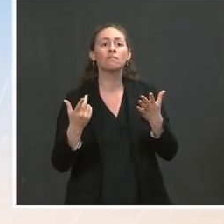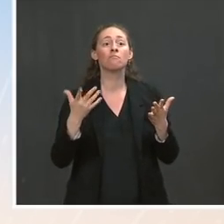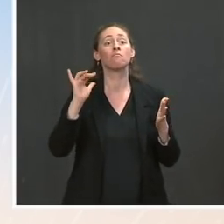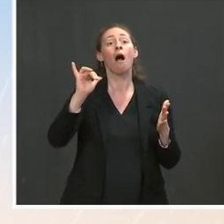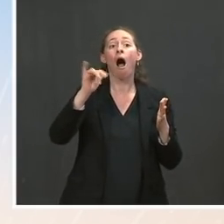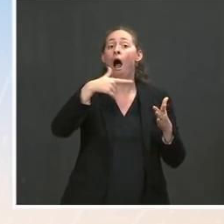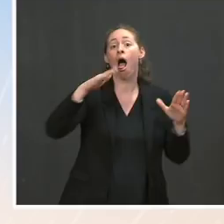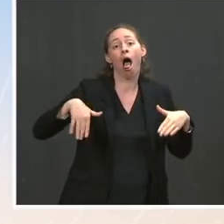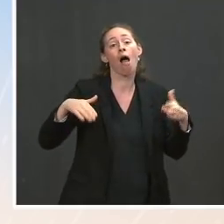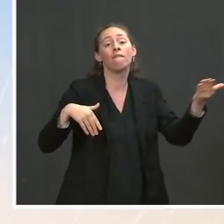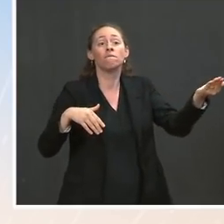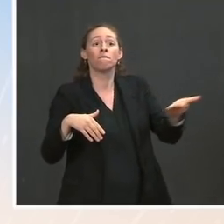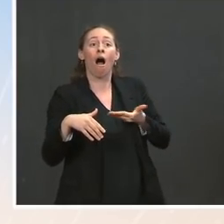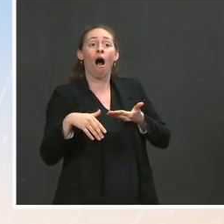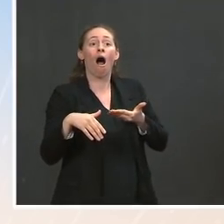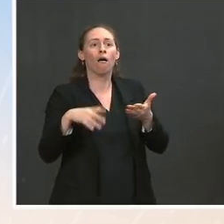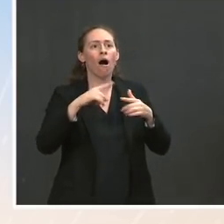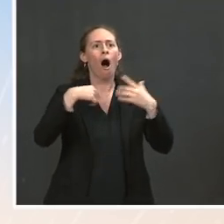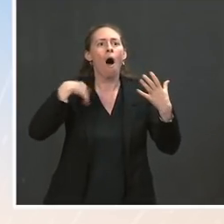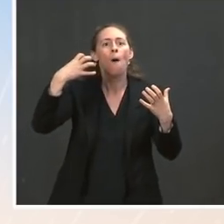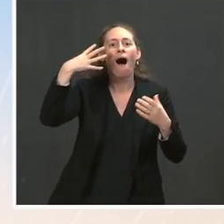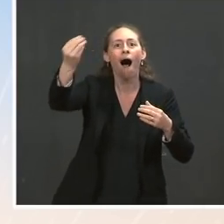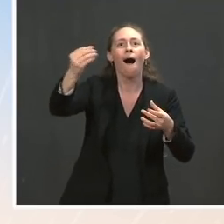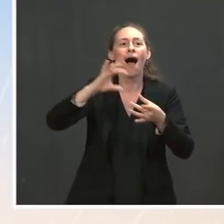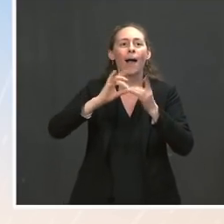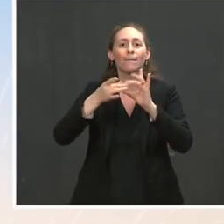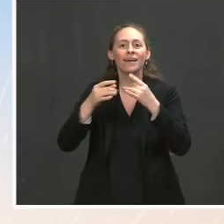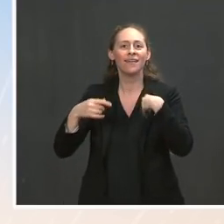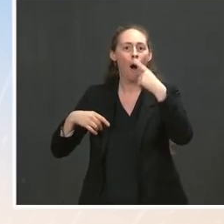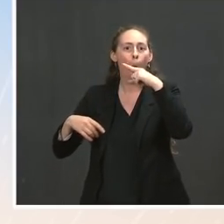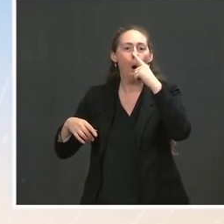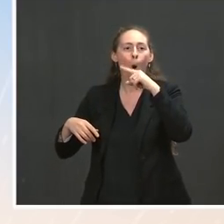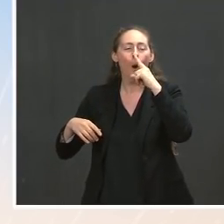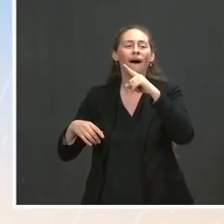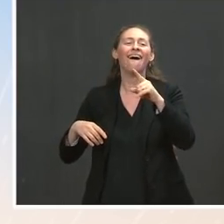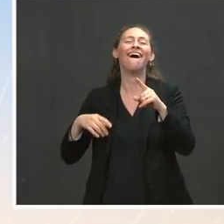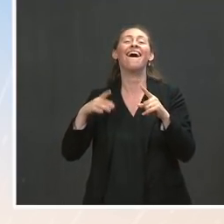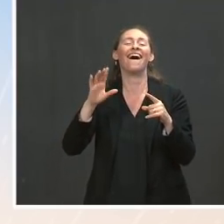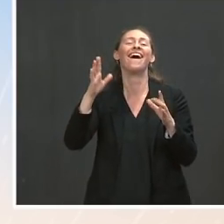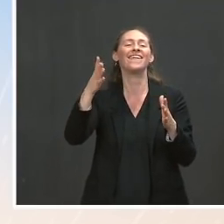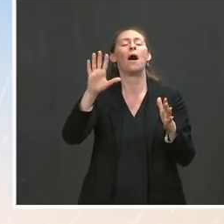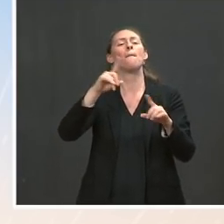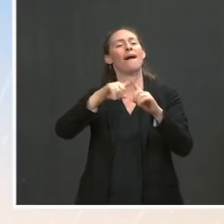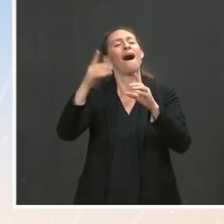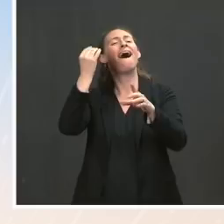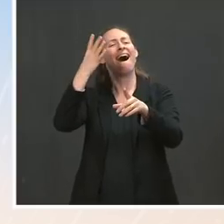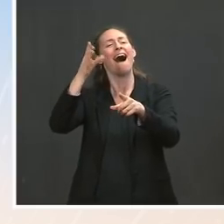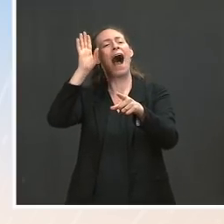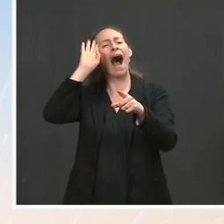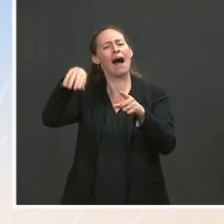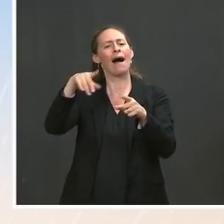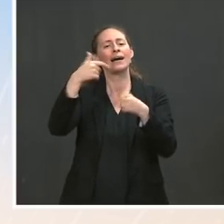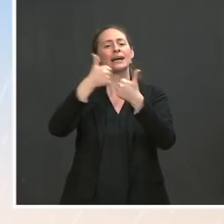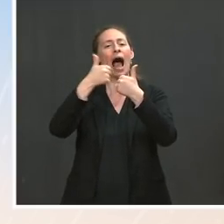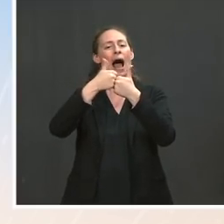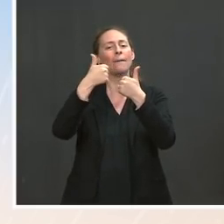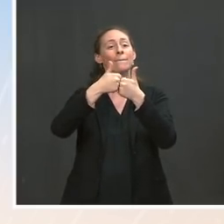As we've said, we respected the decision to delay the games last summer. We understand the careful considerations that the Japanese government